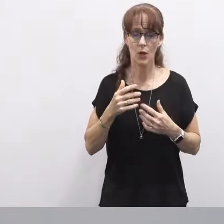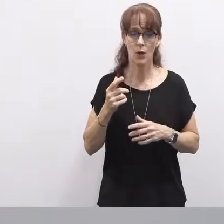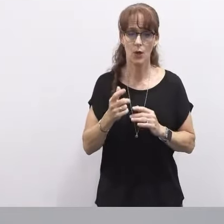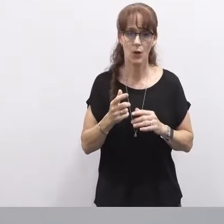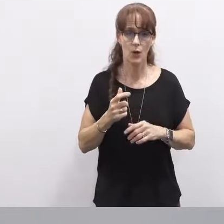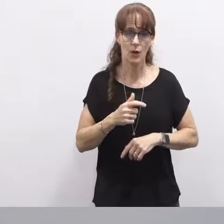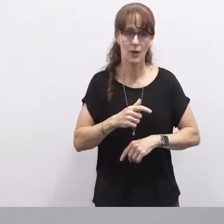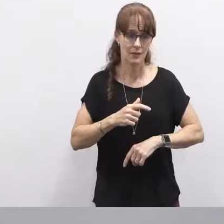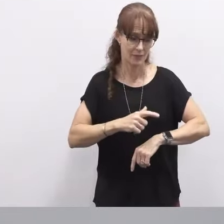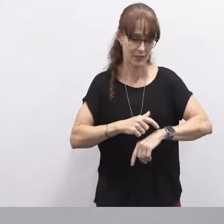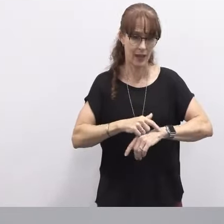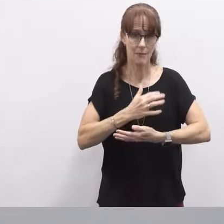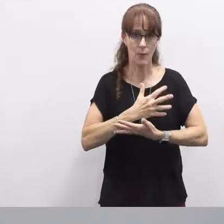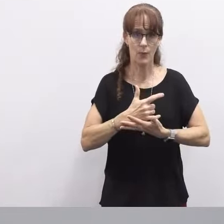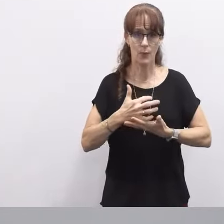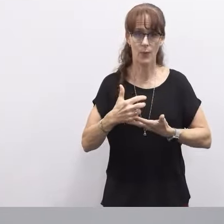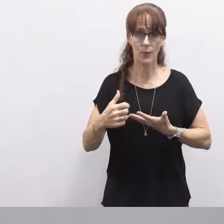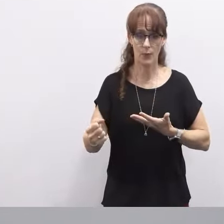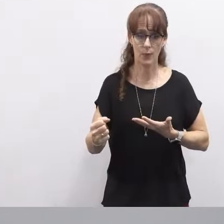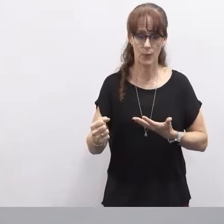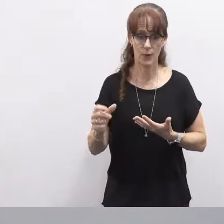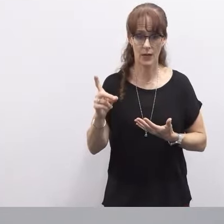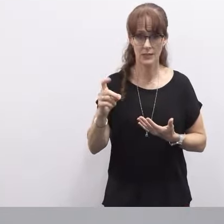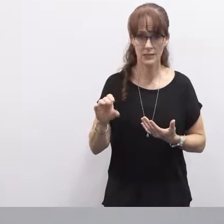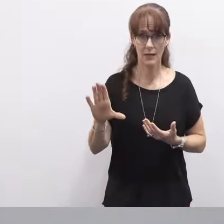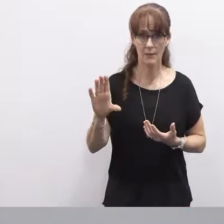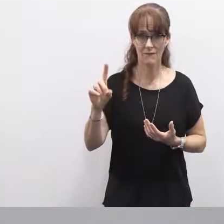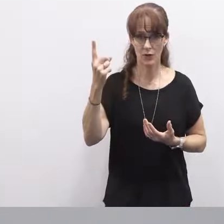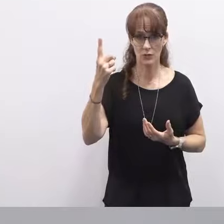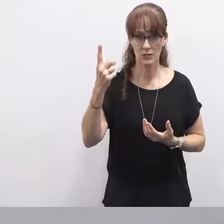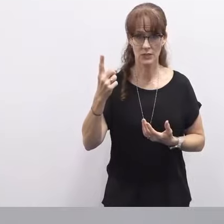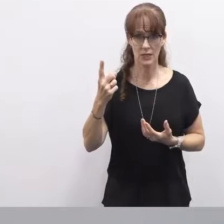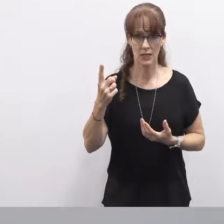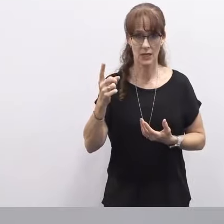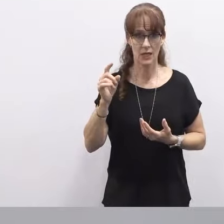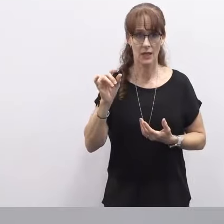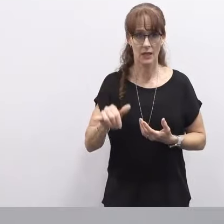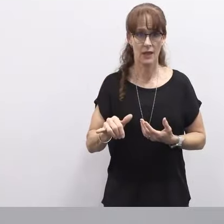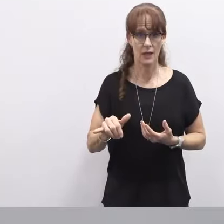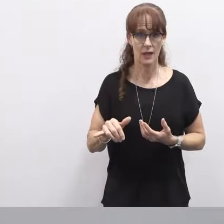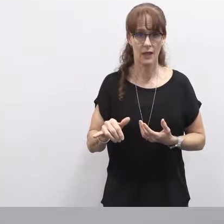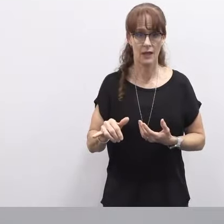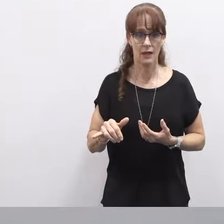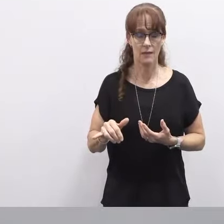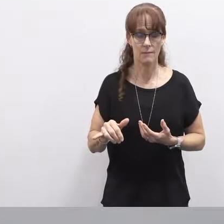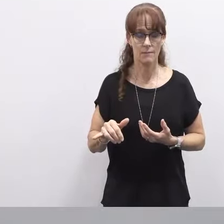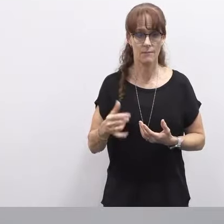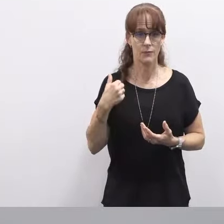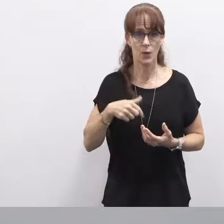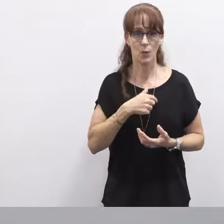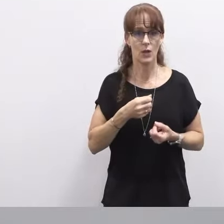the clock is ticking here, Mr. Otto, December 1st that we lose an opportunity